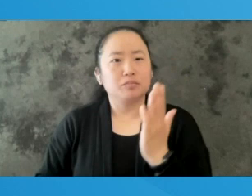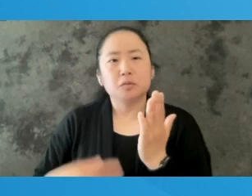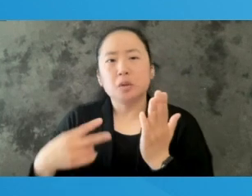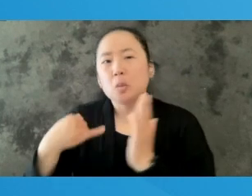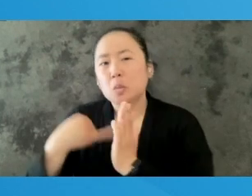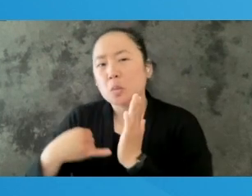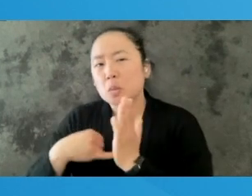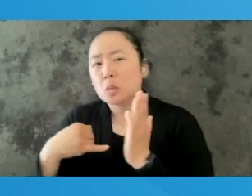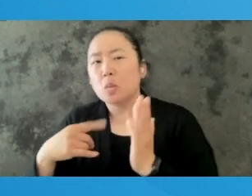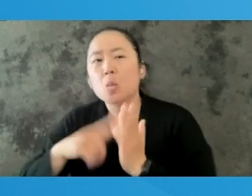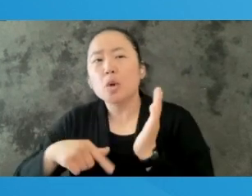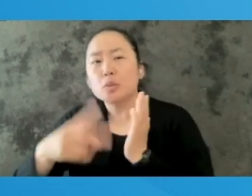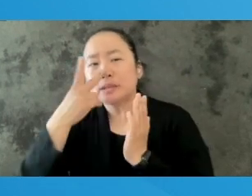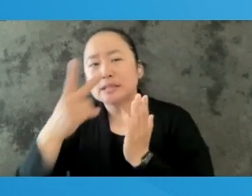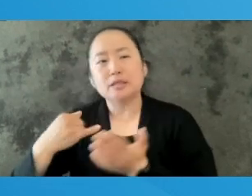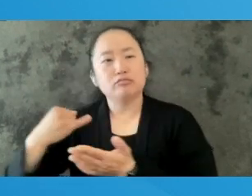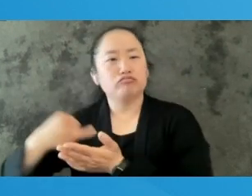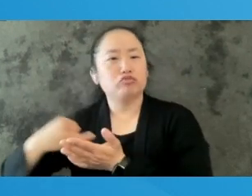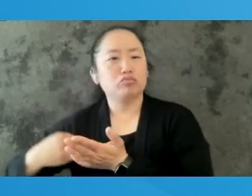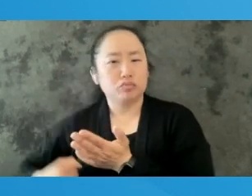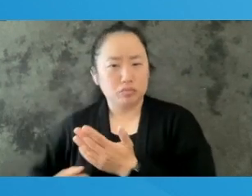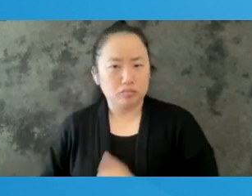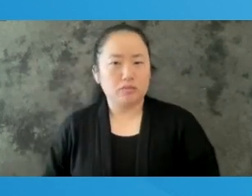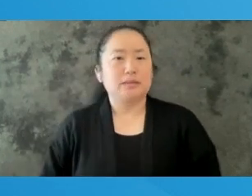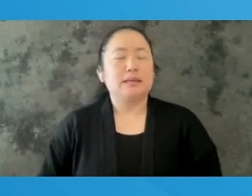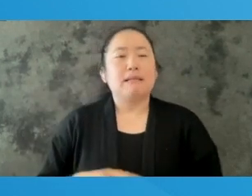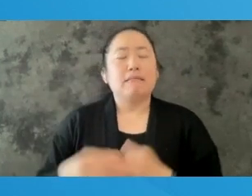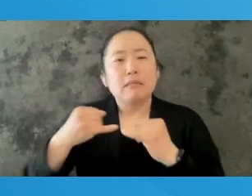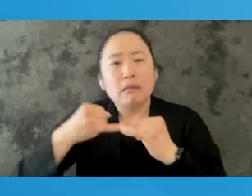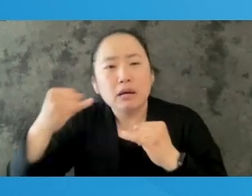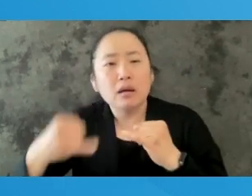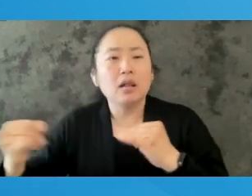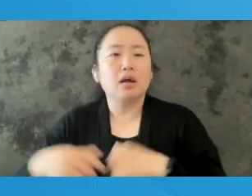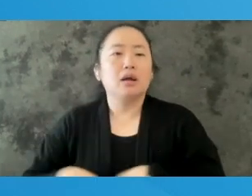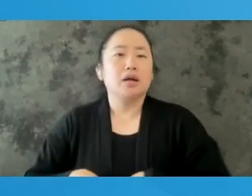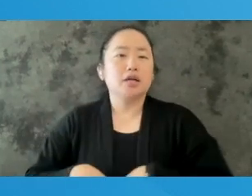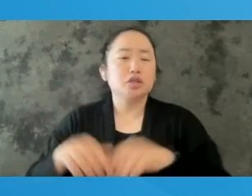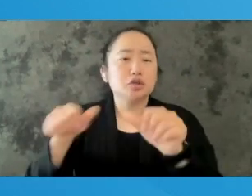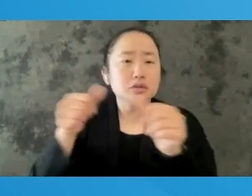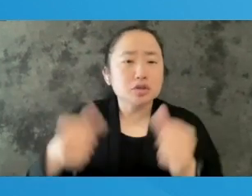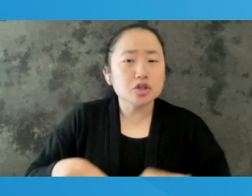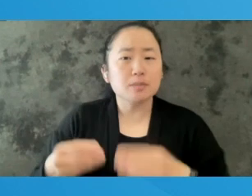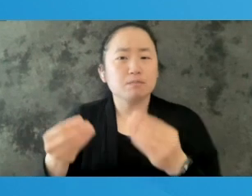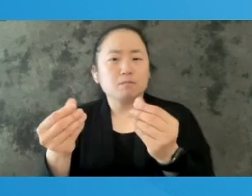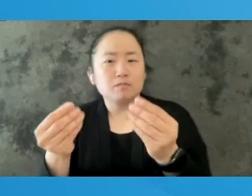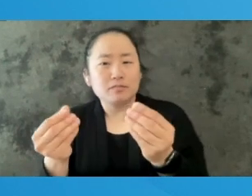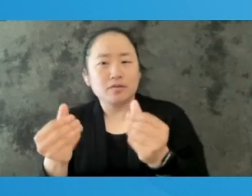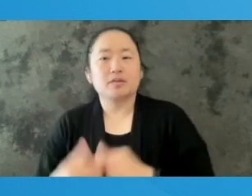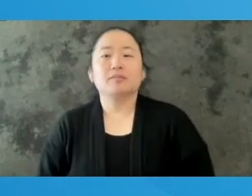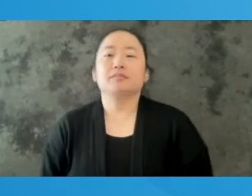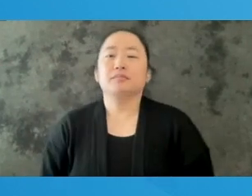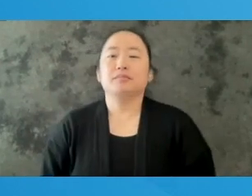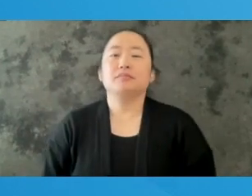shapes, textures. And this like Looking 10 * 2 is recommended for students in grades four through 12.